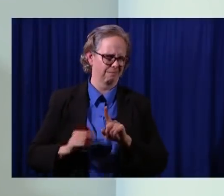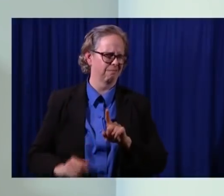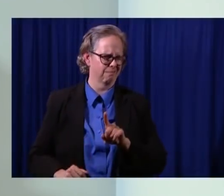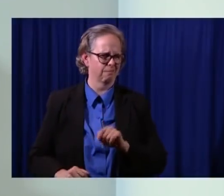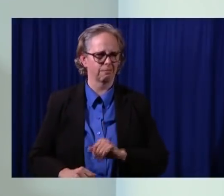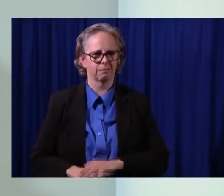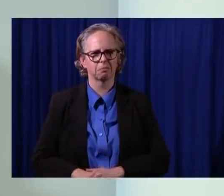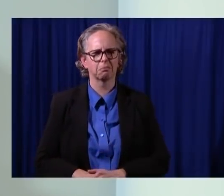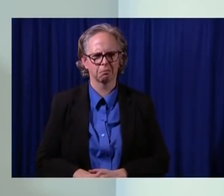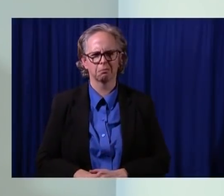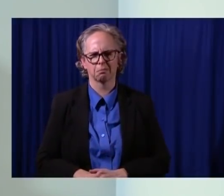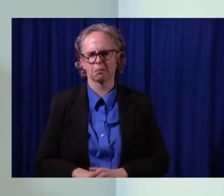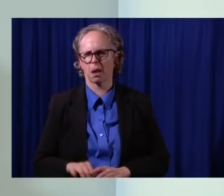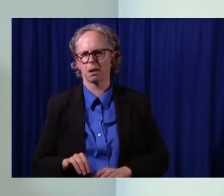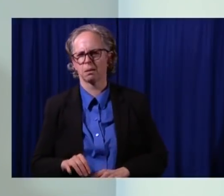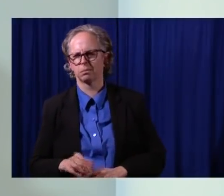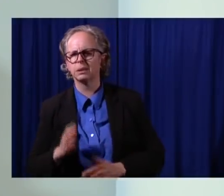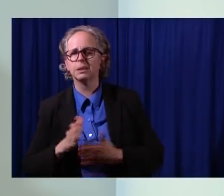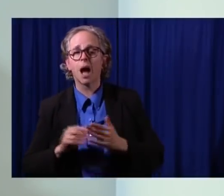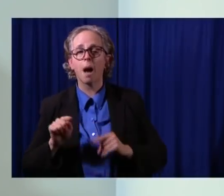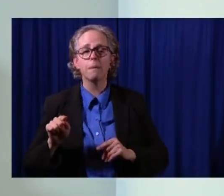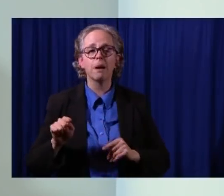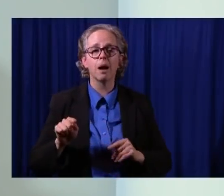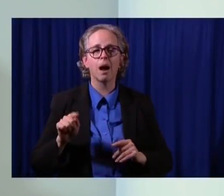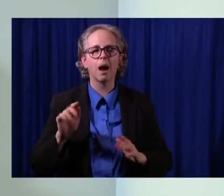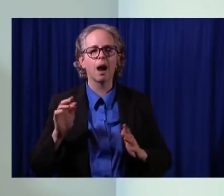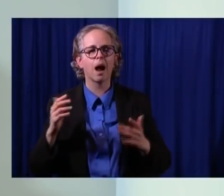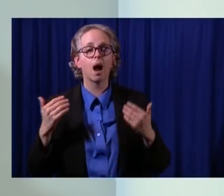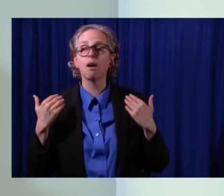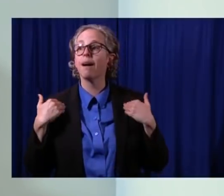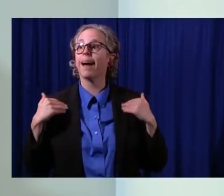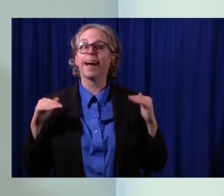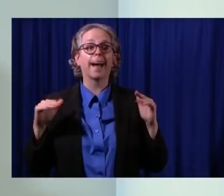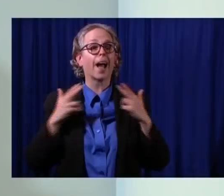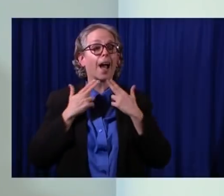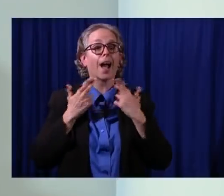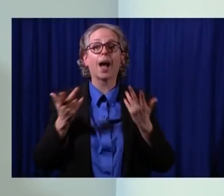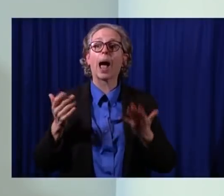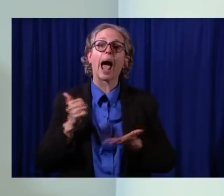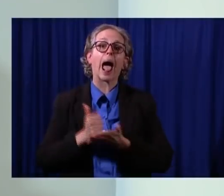AND UNFORTUNATELY, THERE ARE SOME PEOPLE OUT THERE WHO HAVE